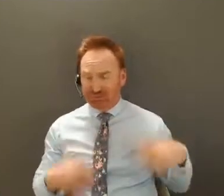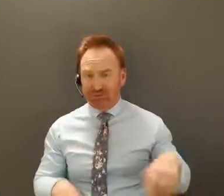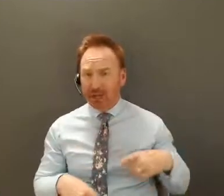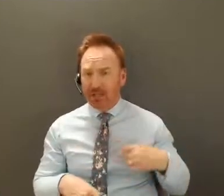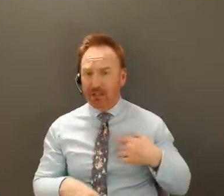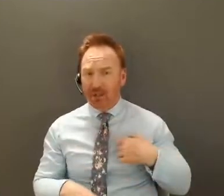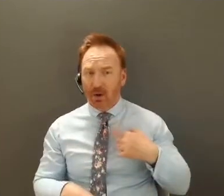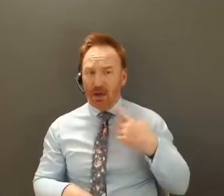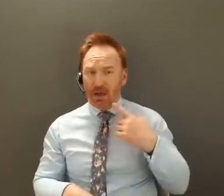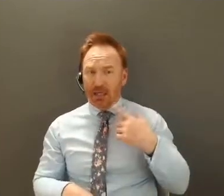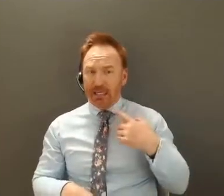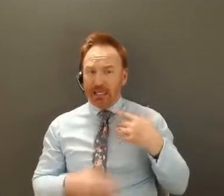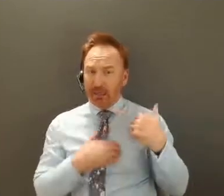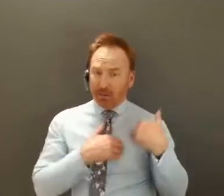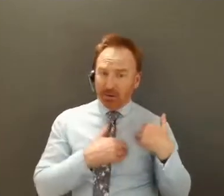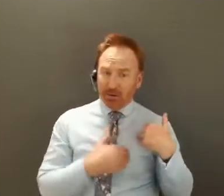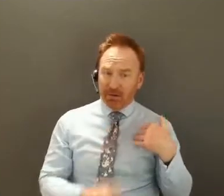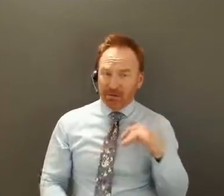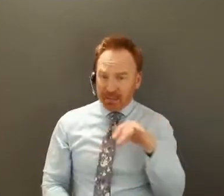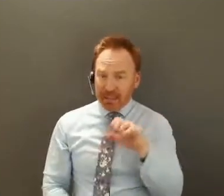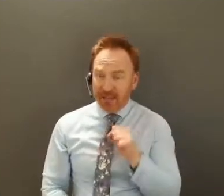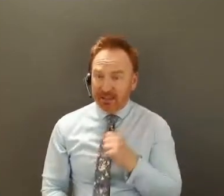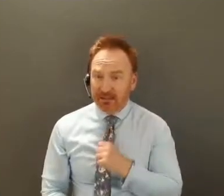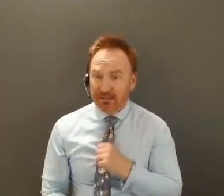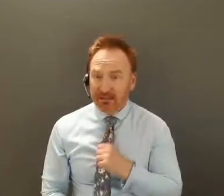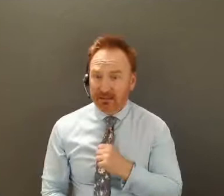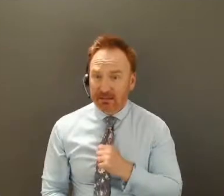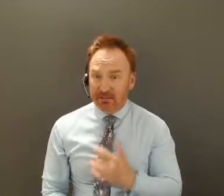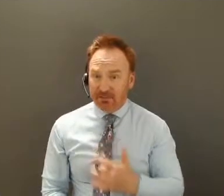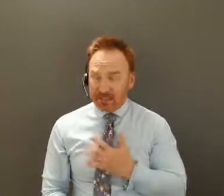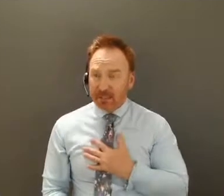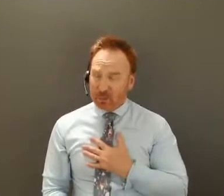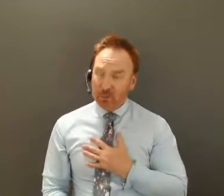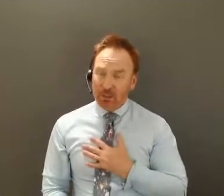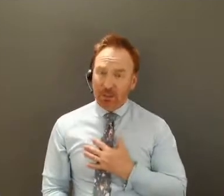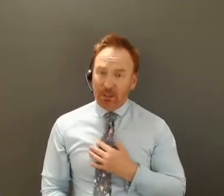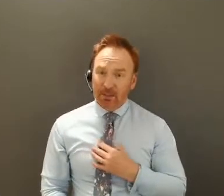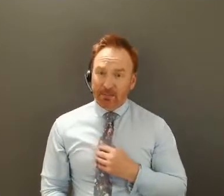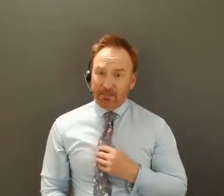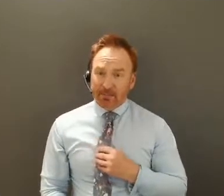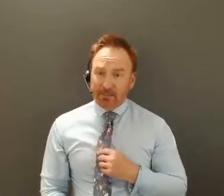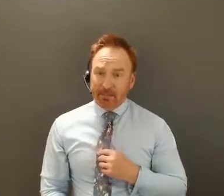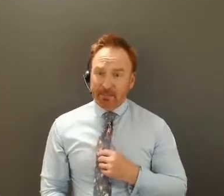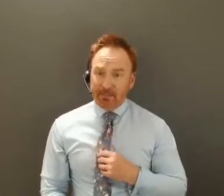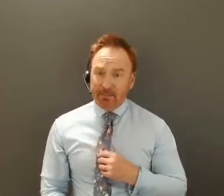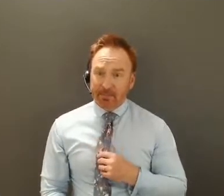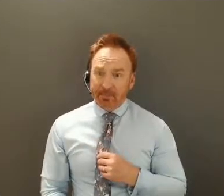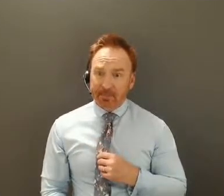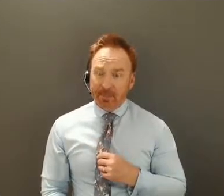guidance and recommendations. You are questioning if we bear